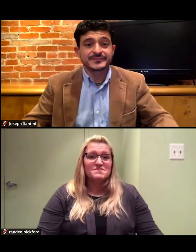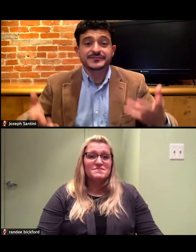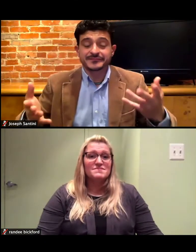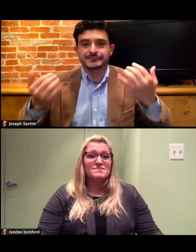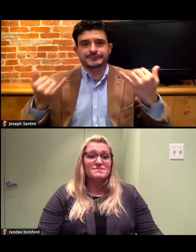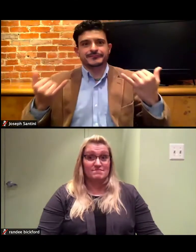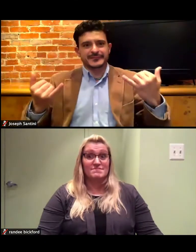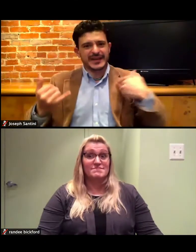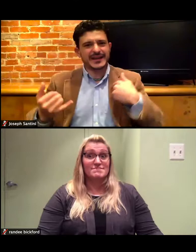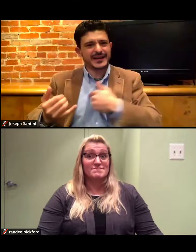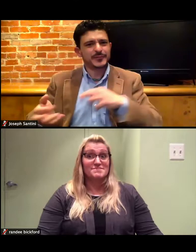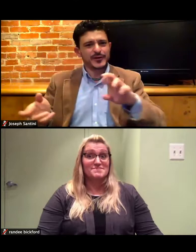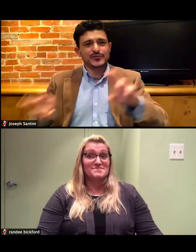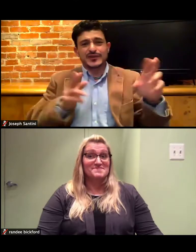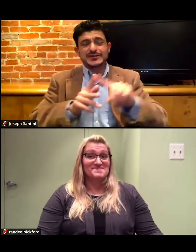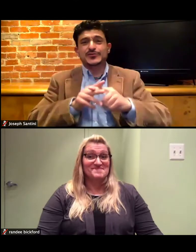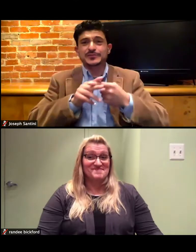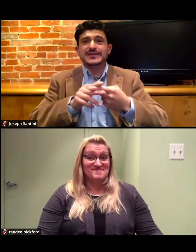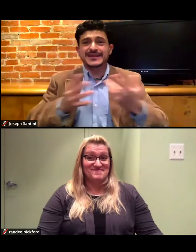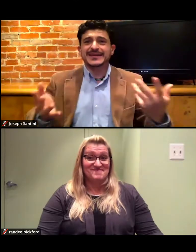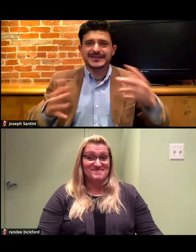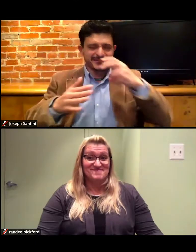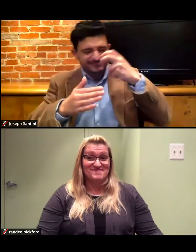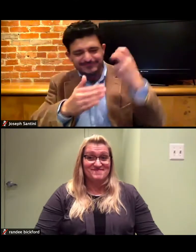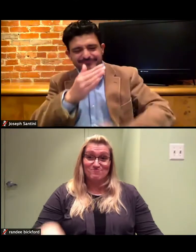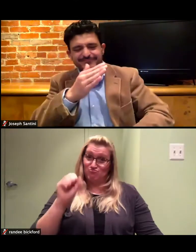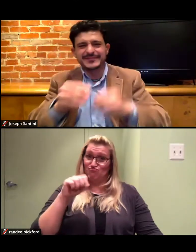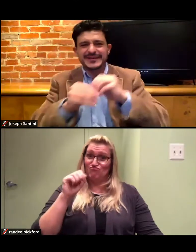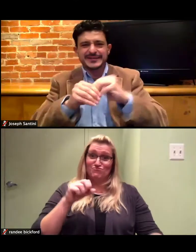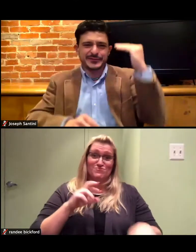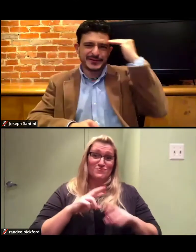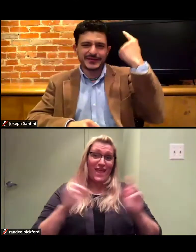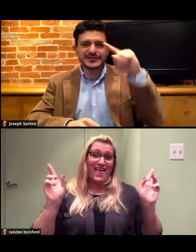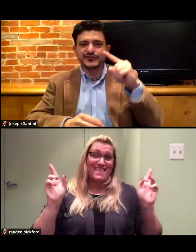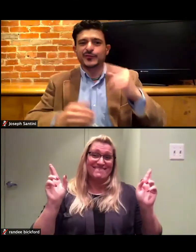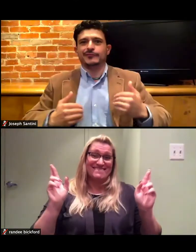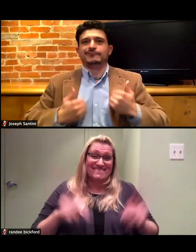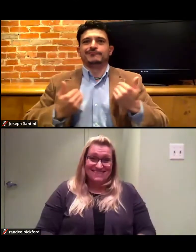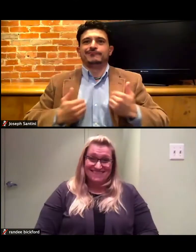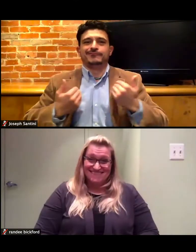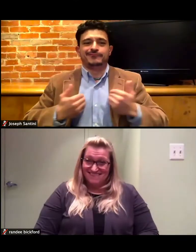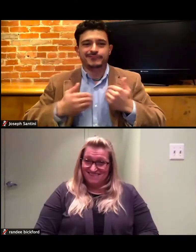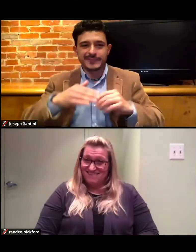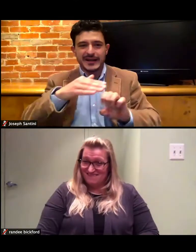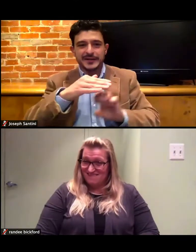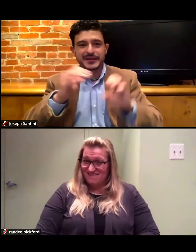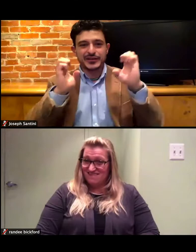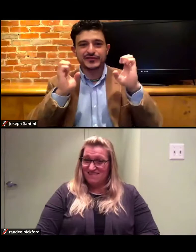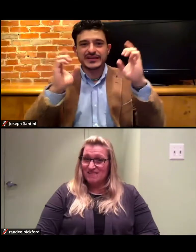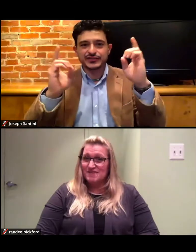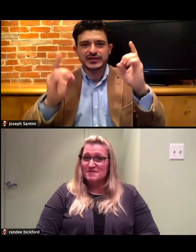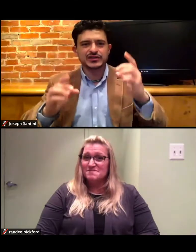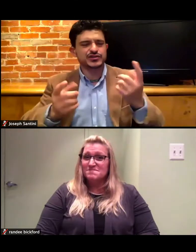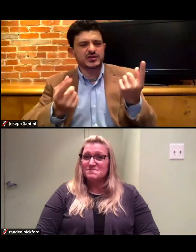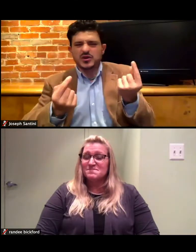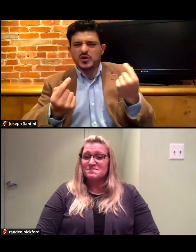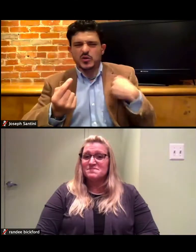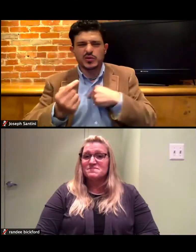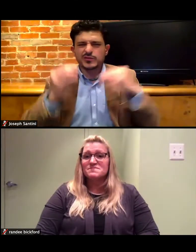Moving onto the next slide. I am ready to begin and let's dive in and talk about Starting Young: